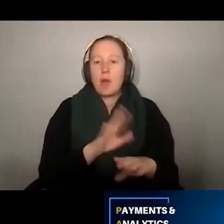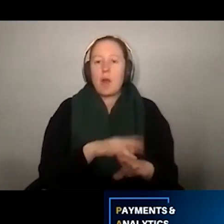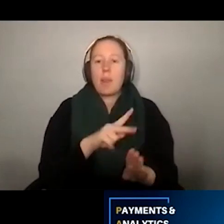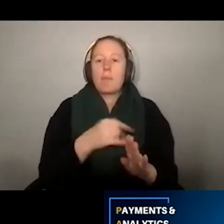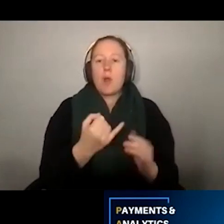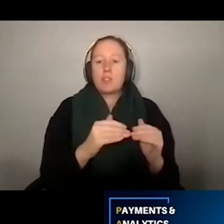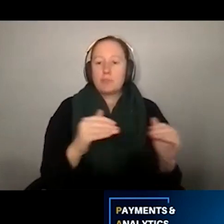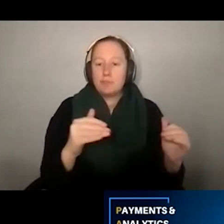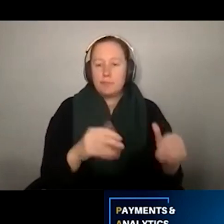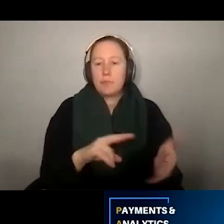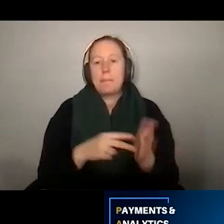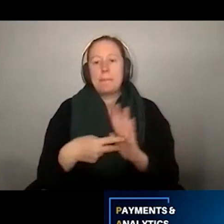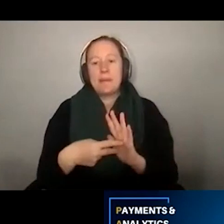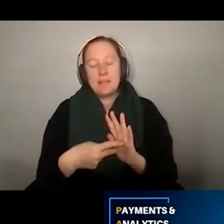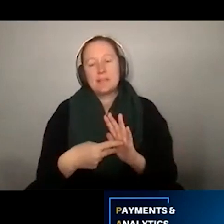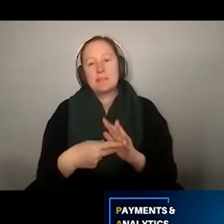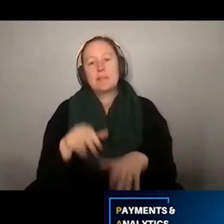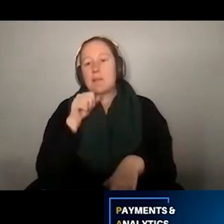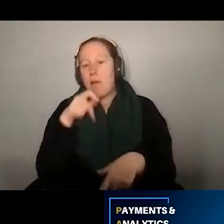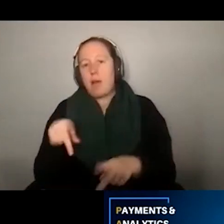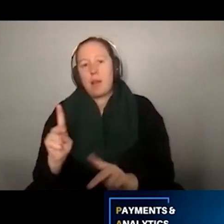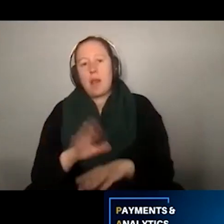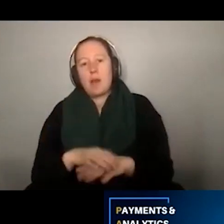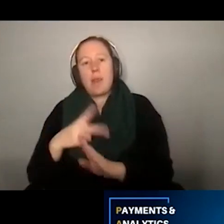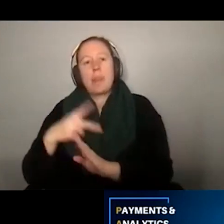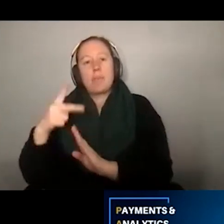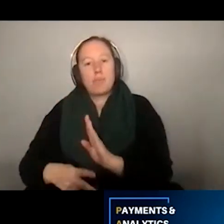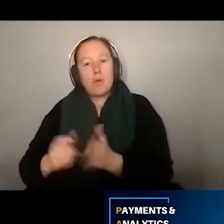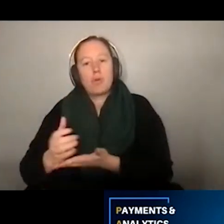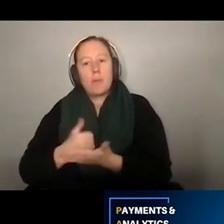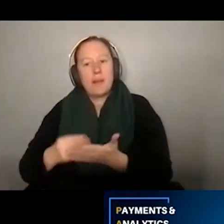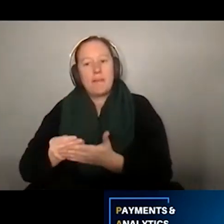then it would also then be unallowable on the program income funds.